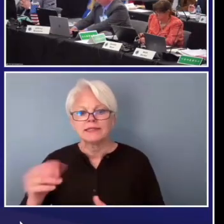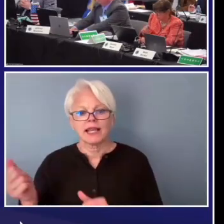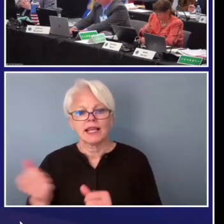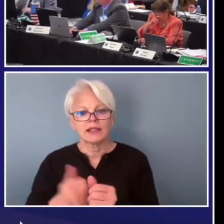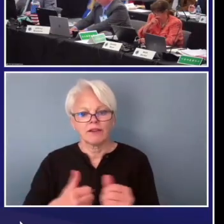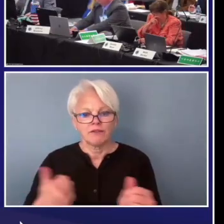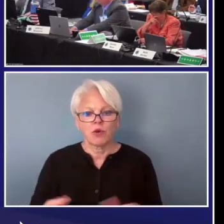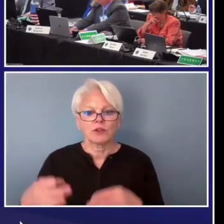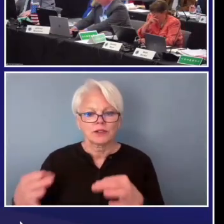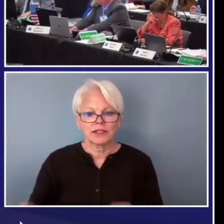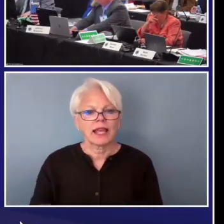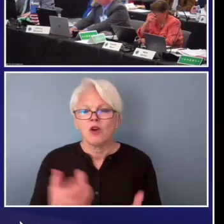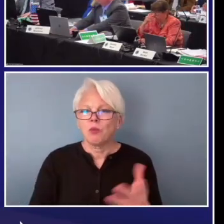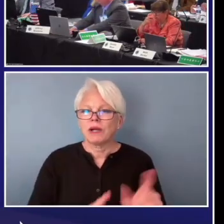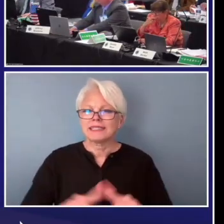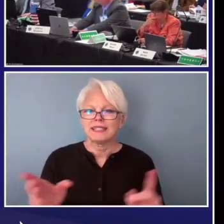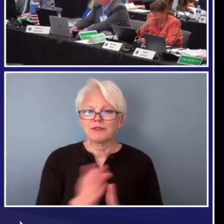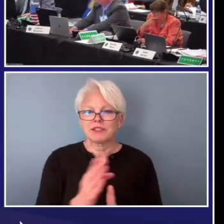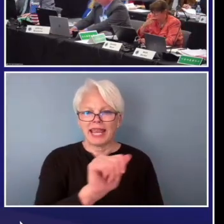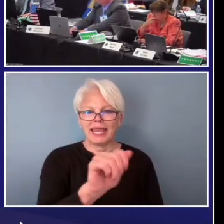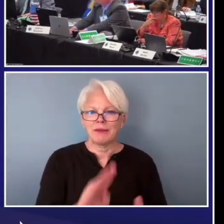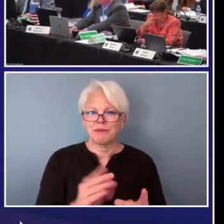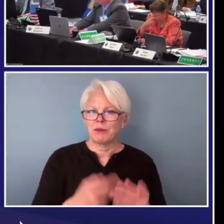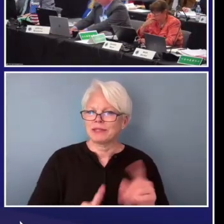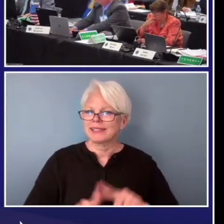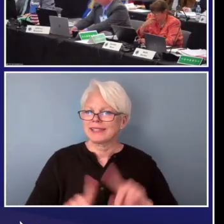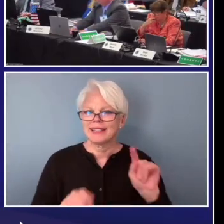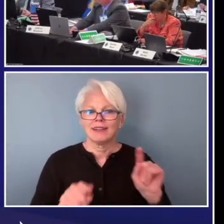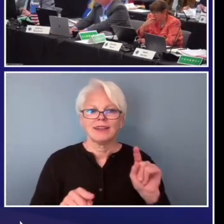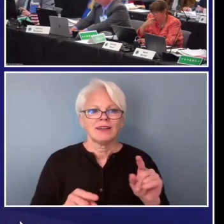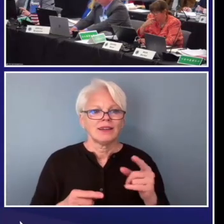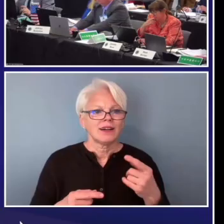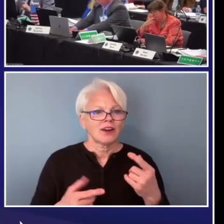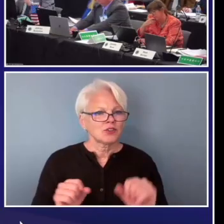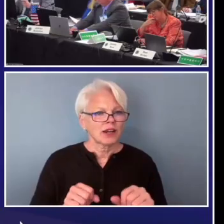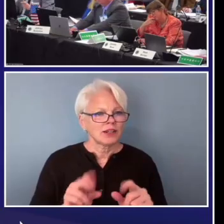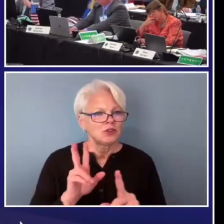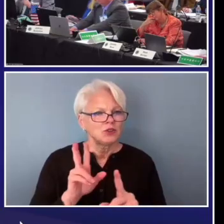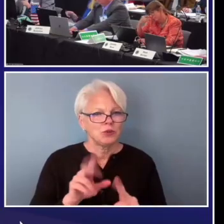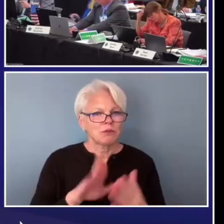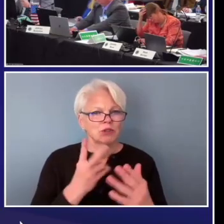I'm wondering what the differences between these two? Are you trying to go after 2 different things because it seems like B is covered in A.